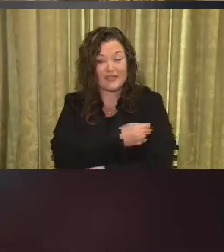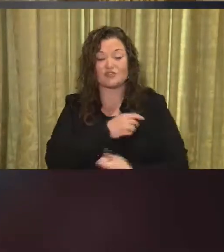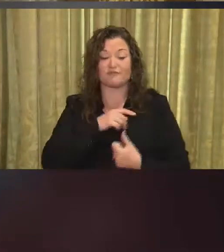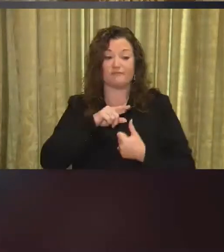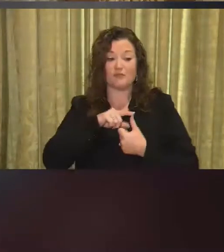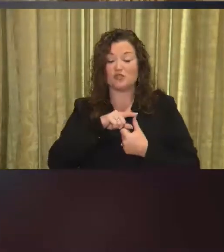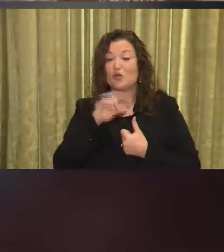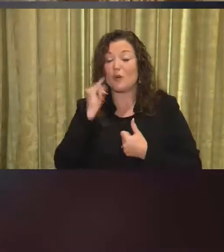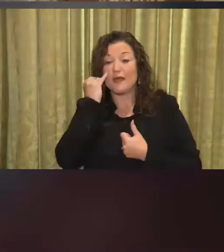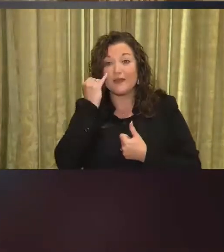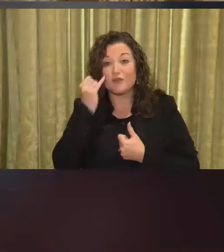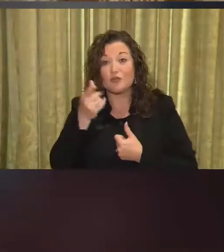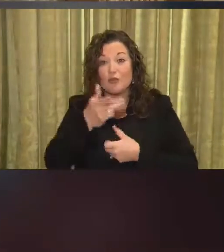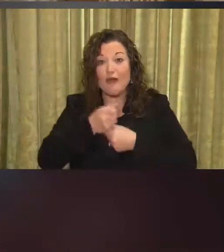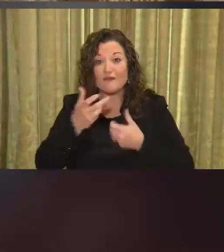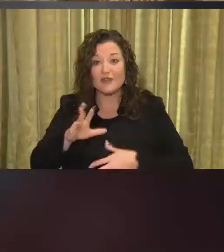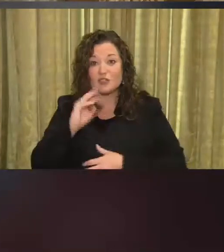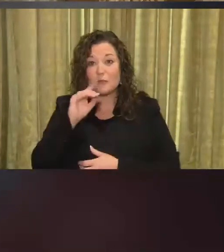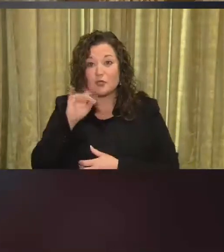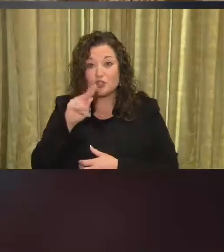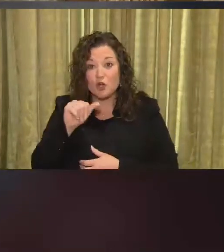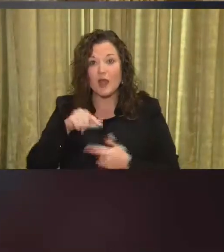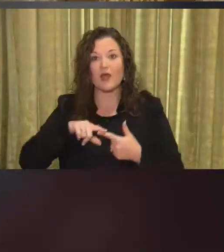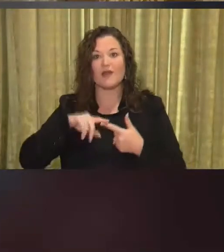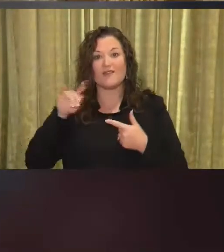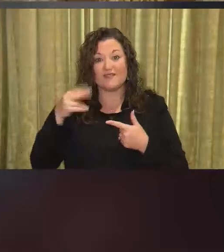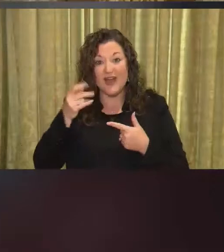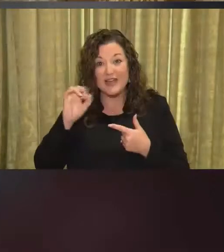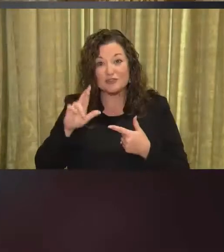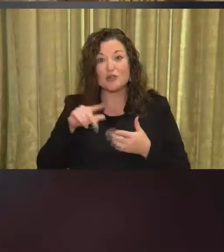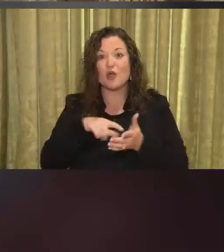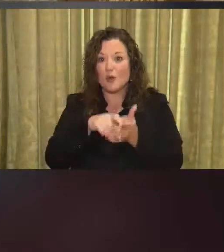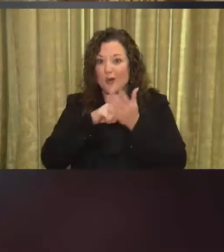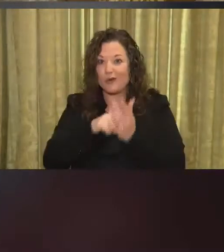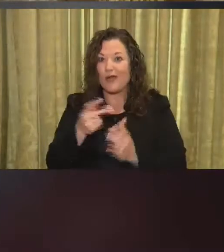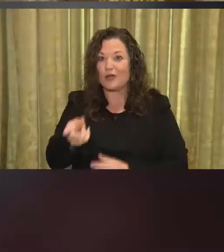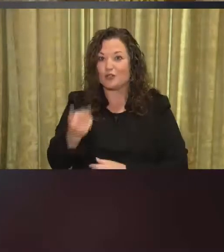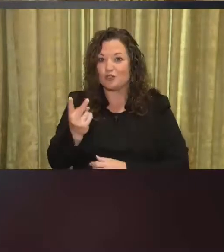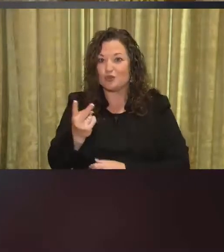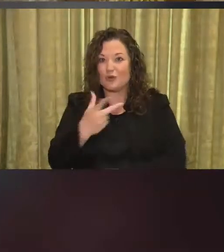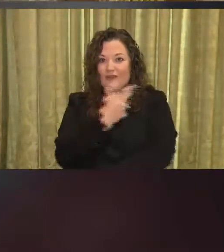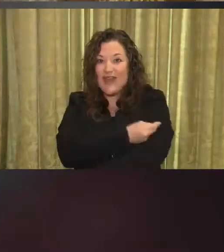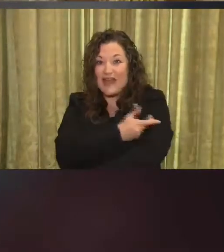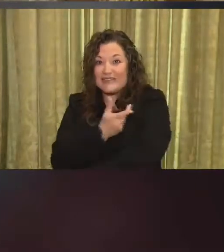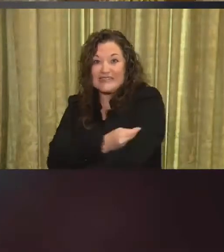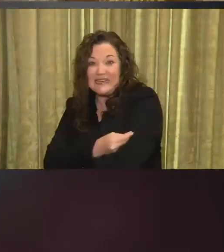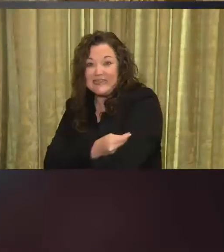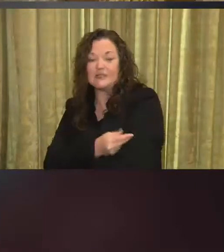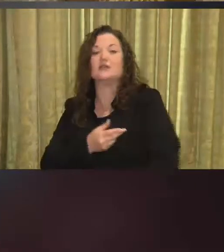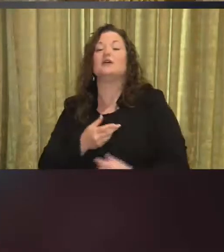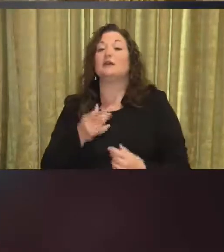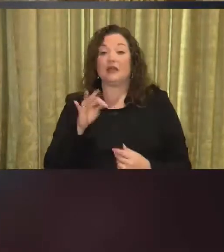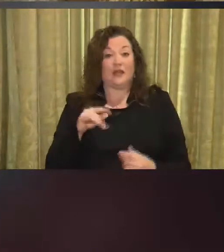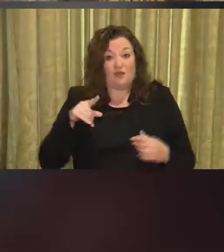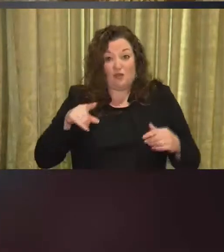you're getting Pfizer vaccines, that's two doses of vaccine. If you don't have the full immunization panel,